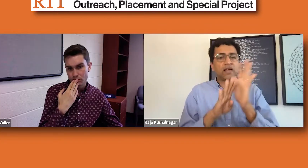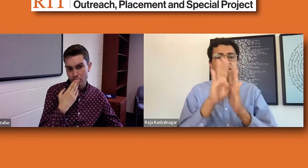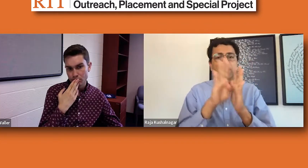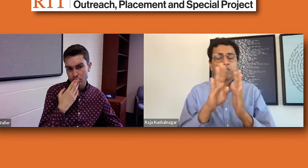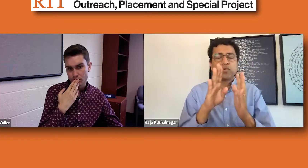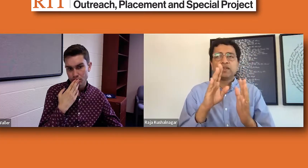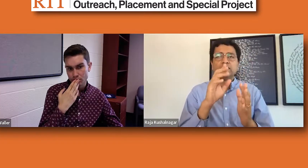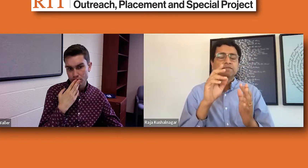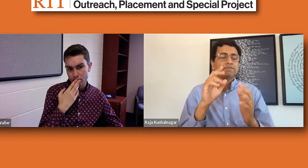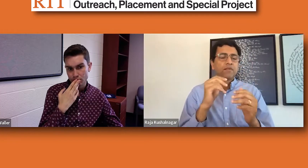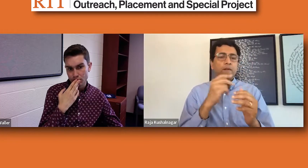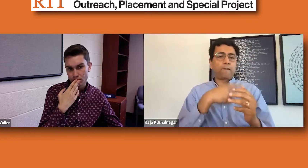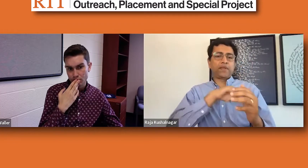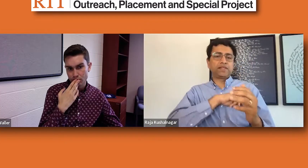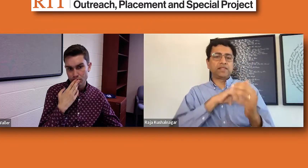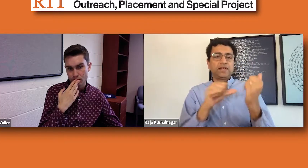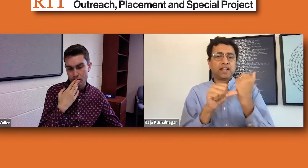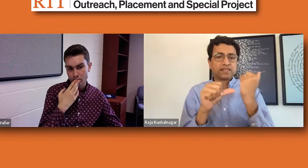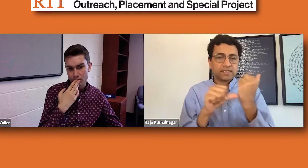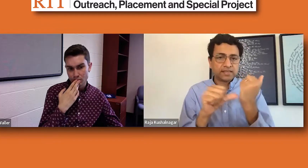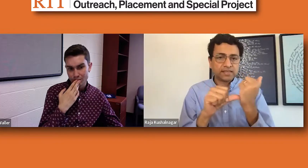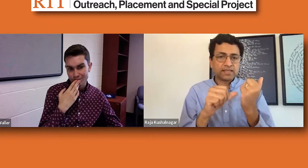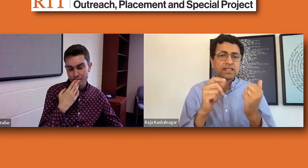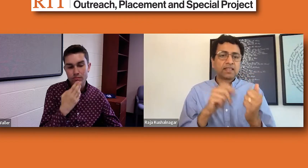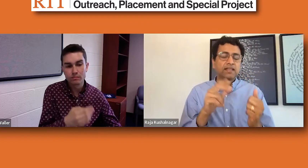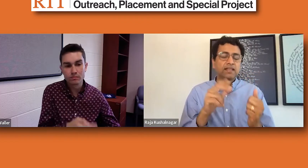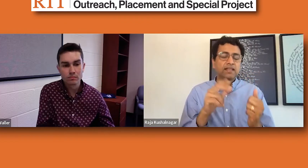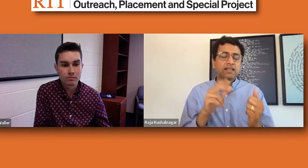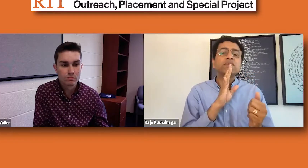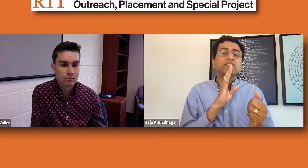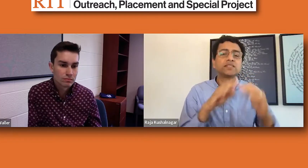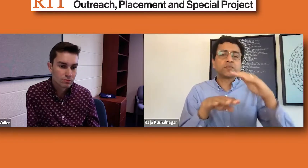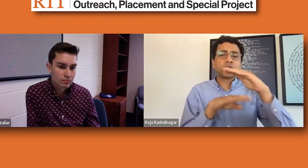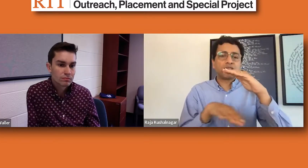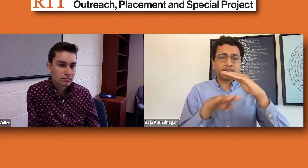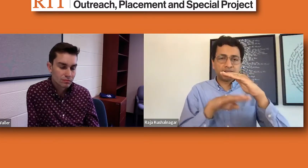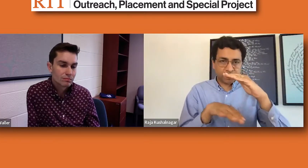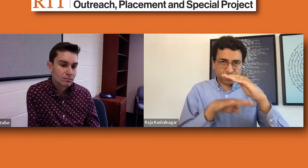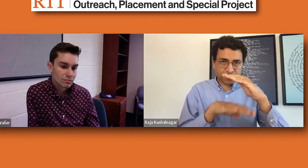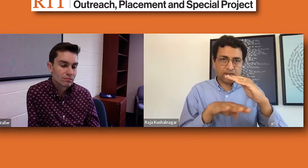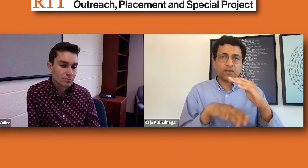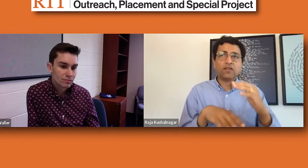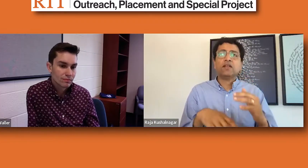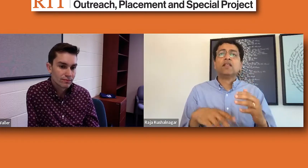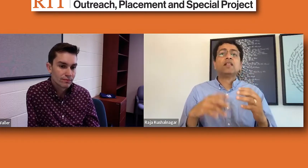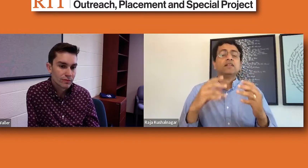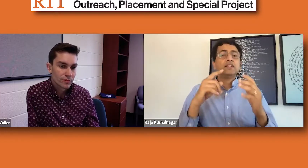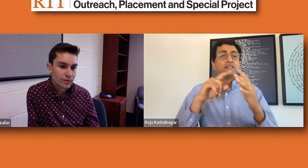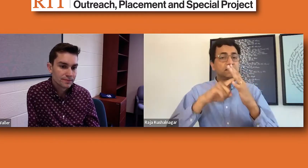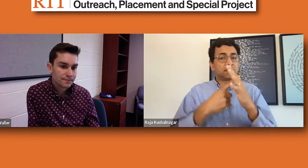You know, for example, right now we're working on a personal assistant